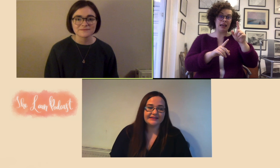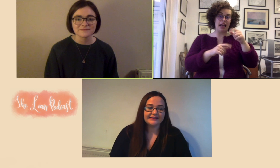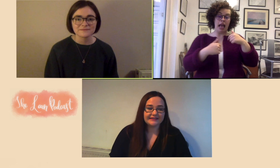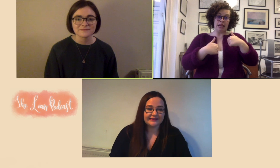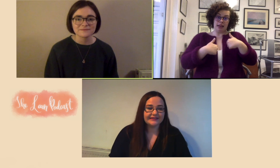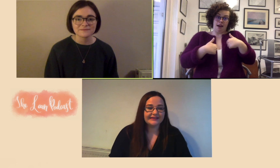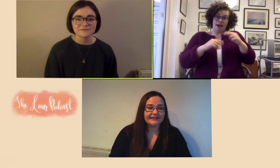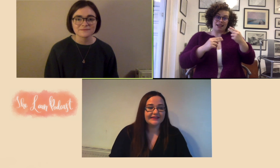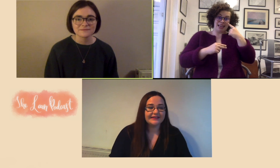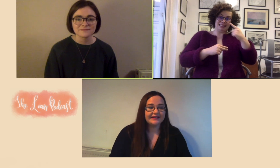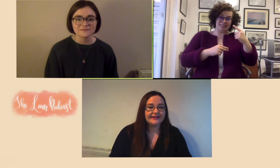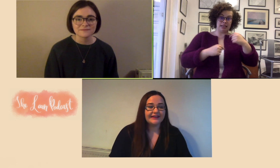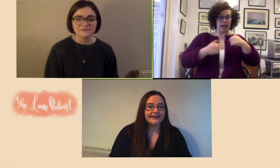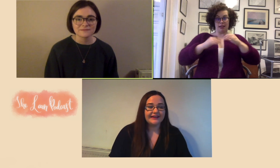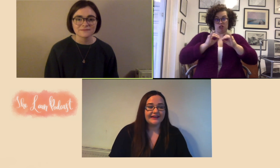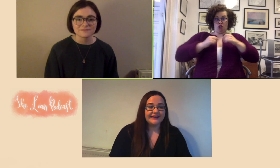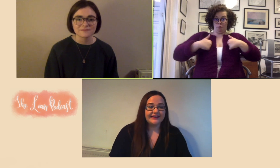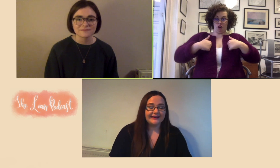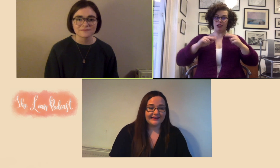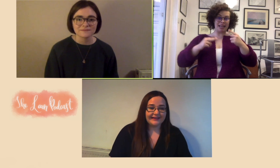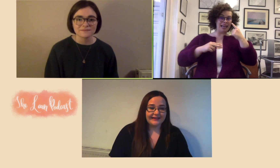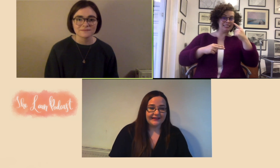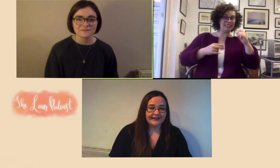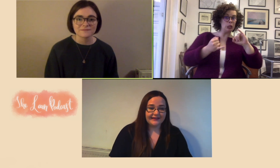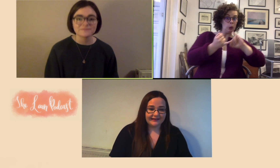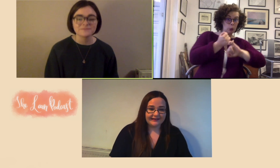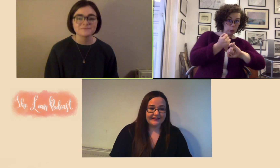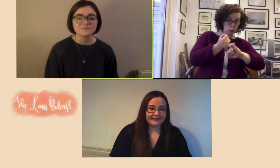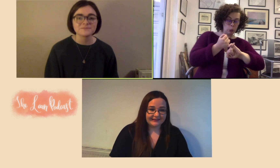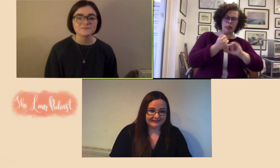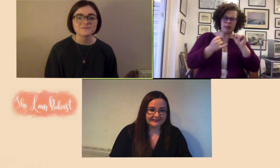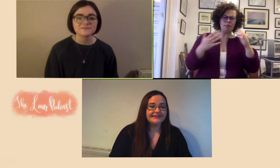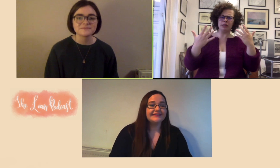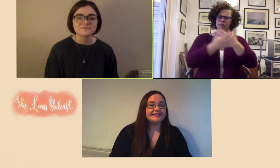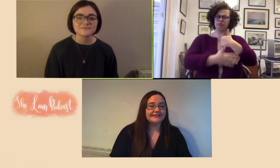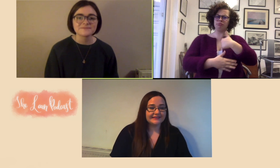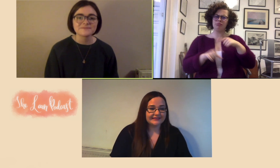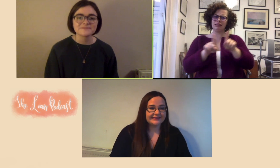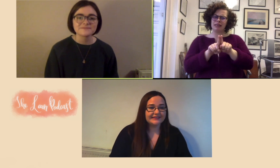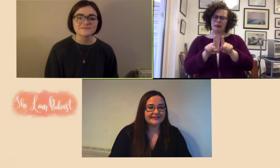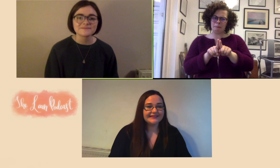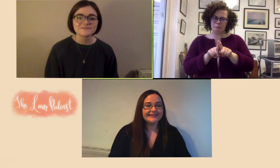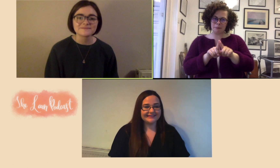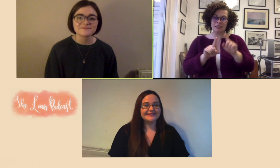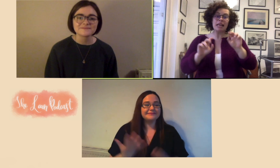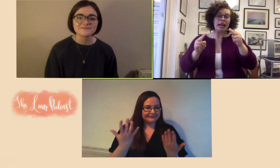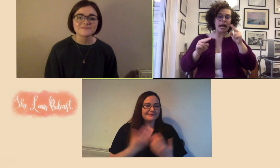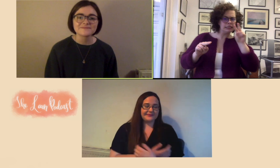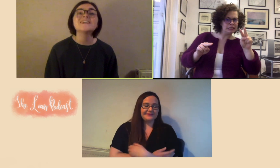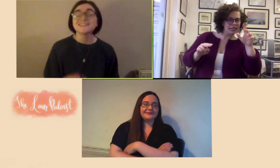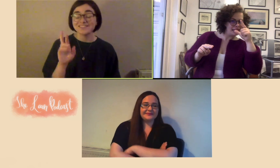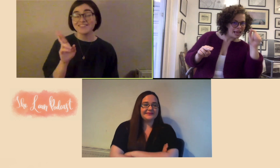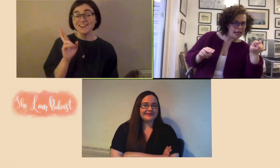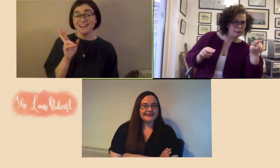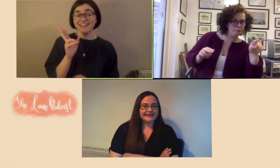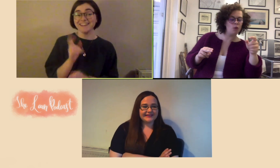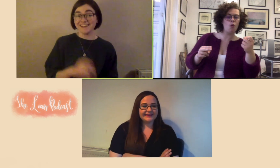and I have to try my best to interpret but it's very difficult without someone looking back at me giving me those natural cues.